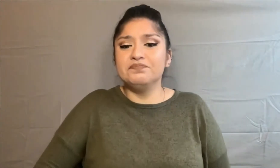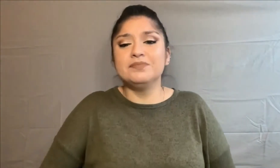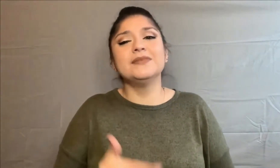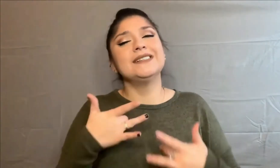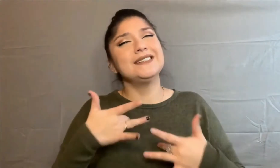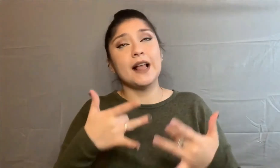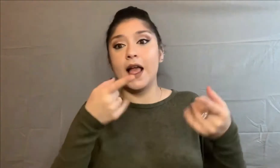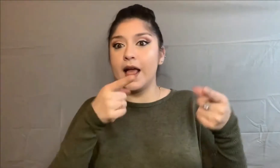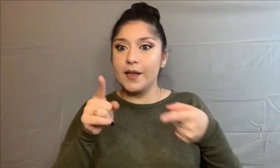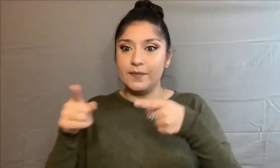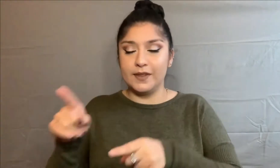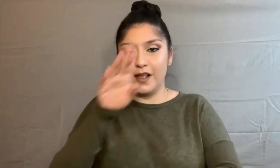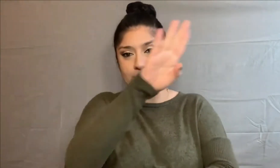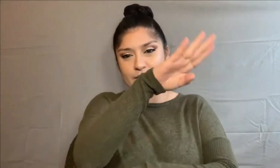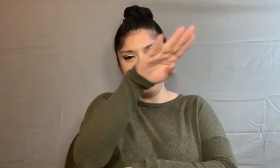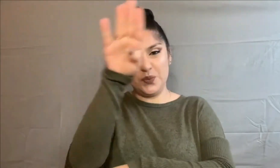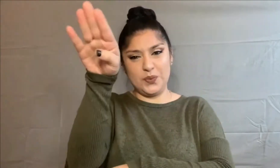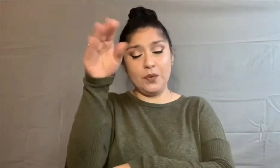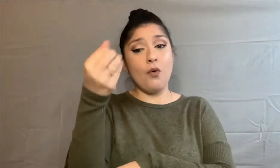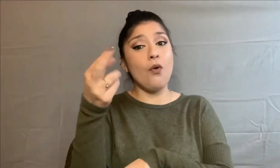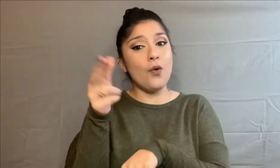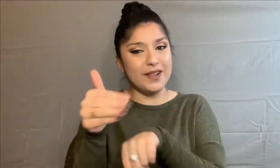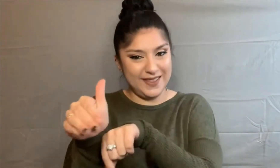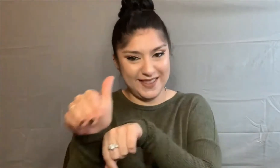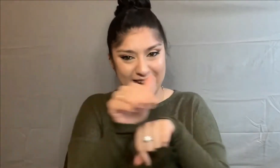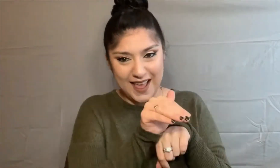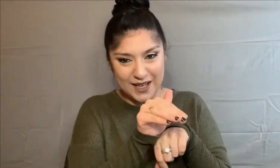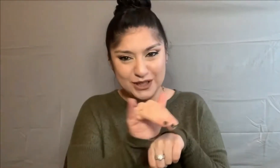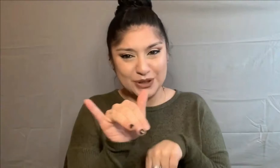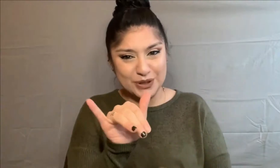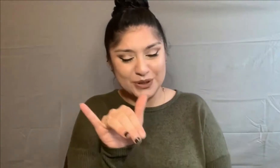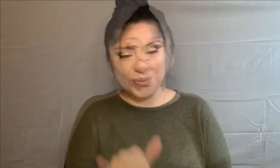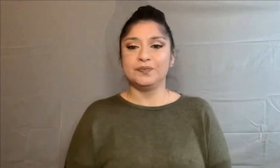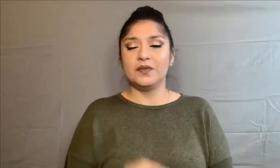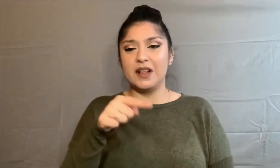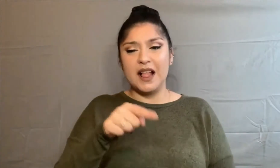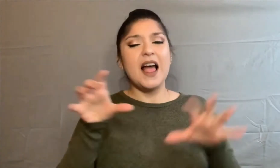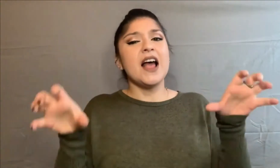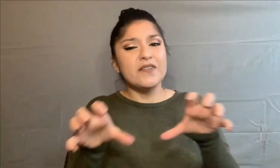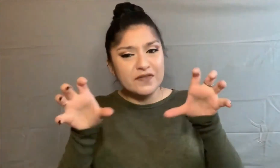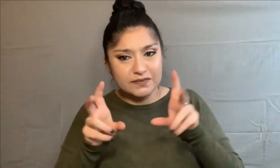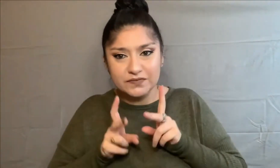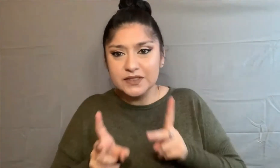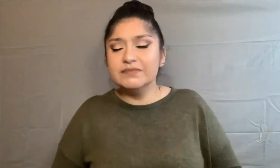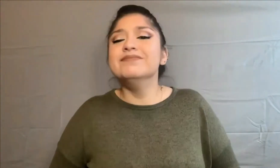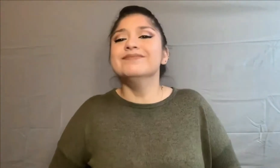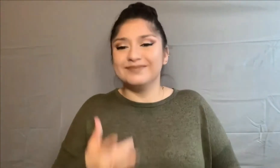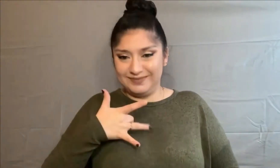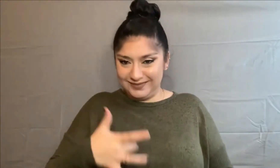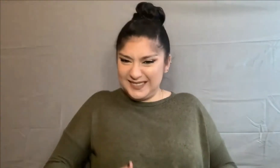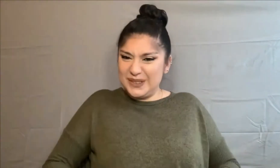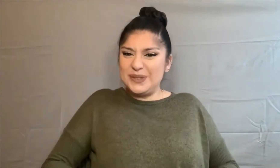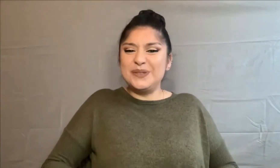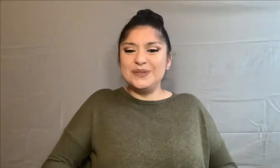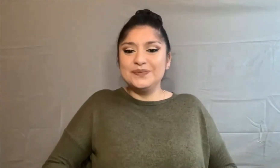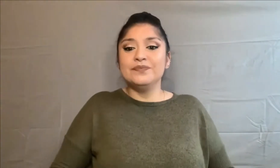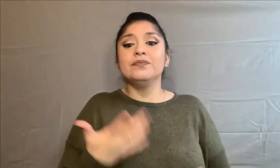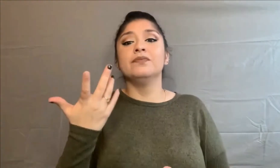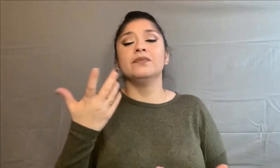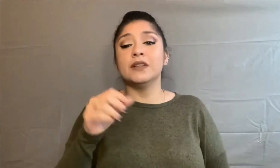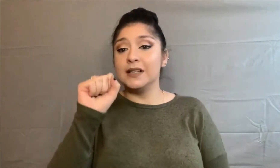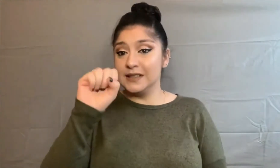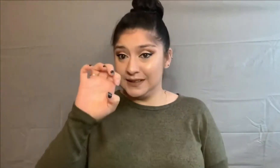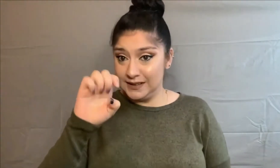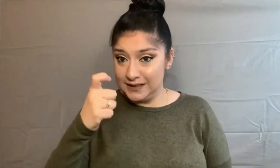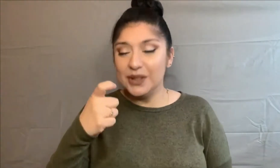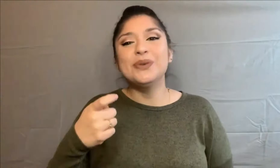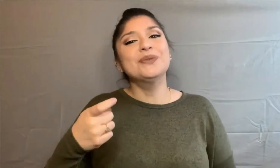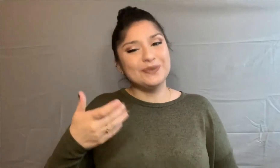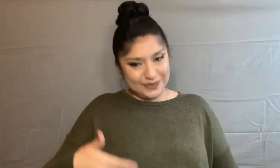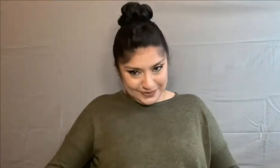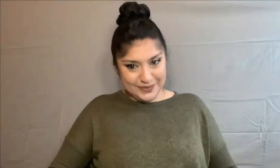They're more likely to occur in the afternoon or evening, after physical activity or after sex.